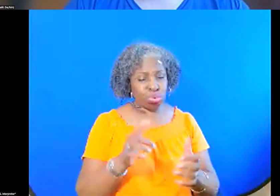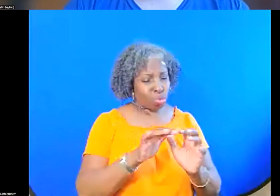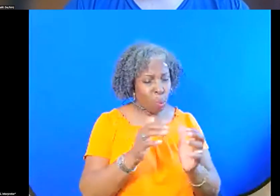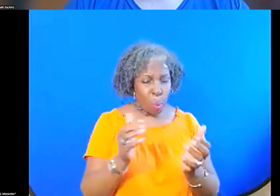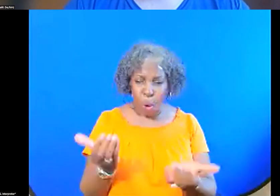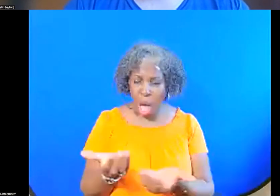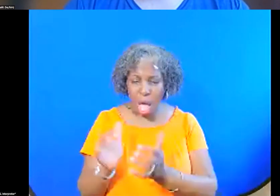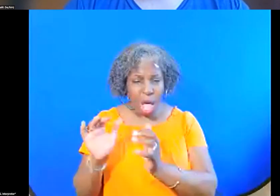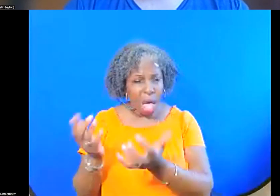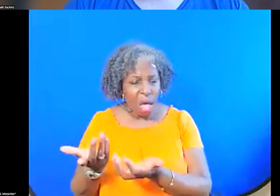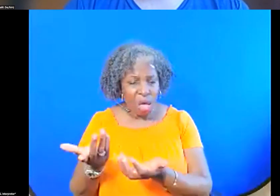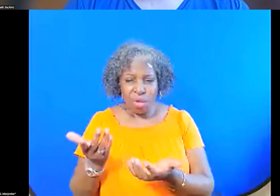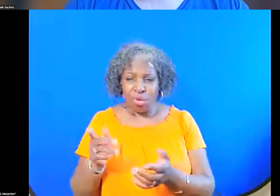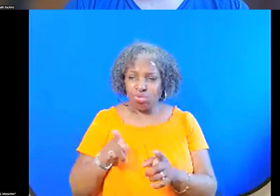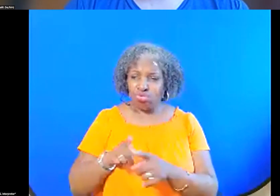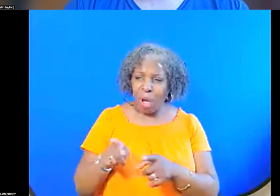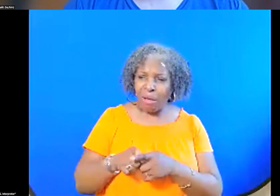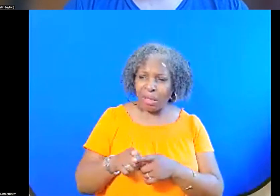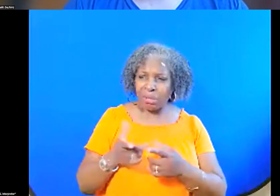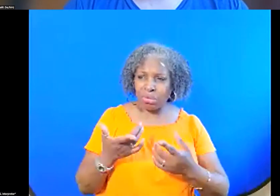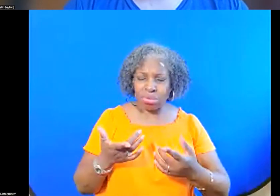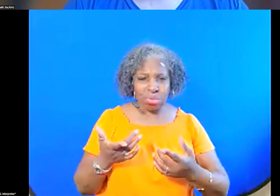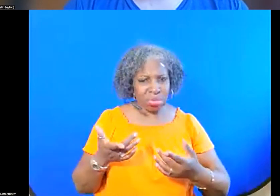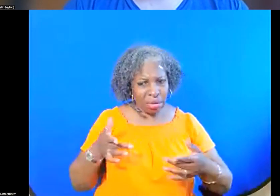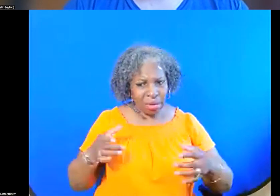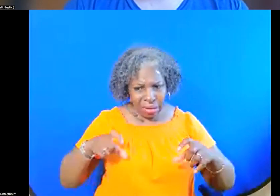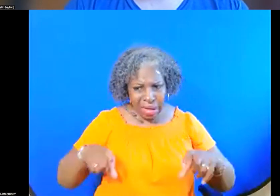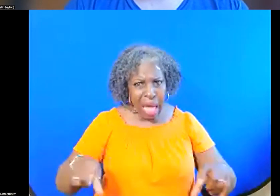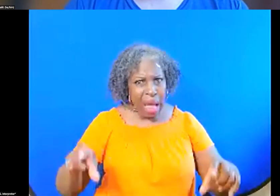whereas I would try to, I think there's a different model where you can